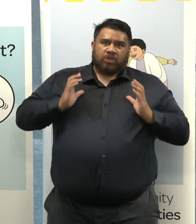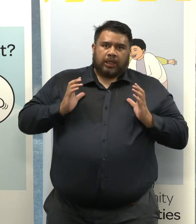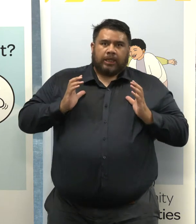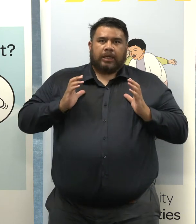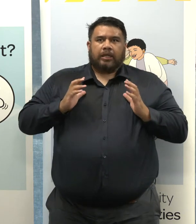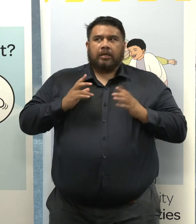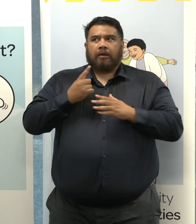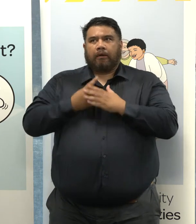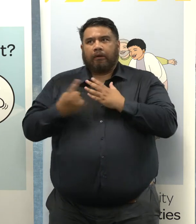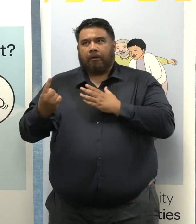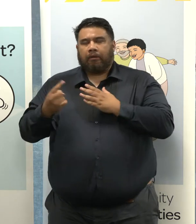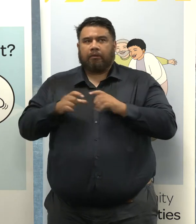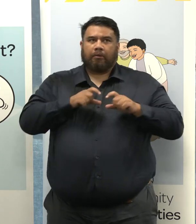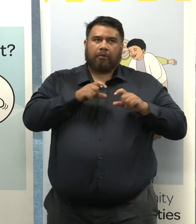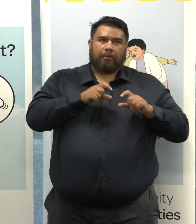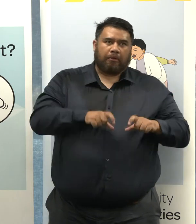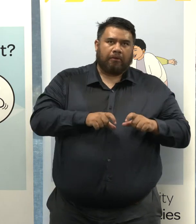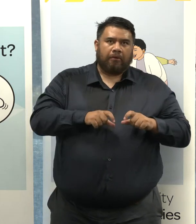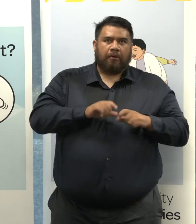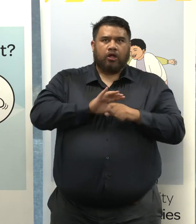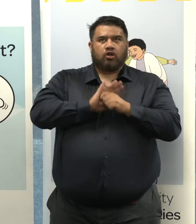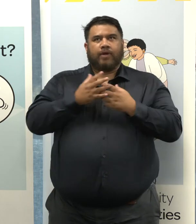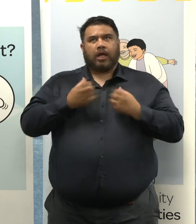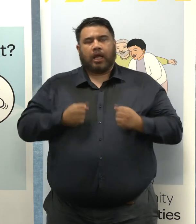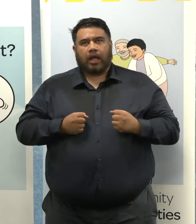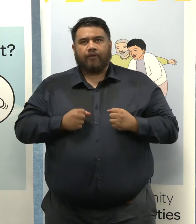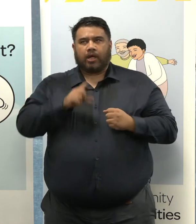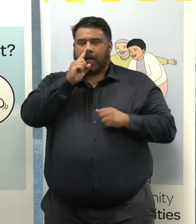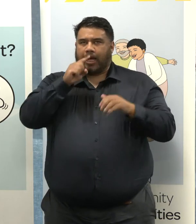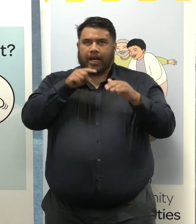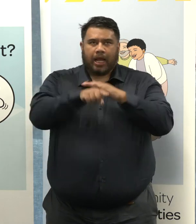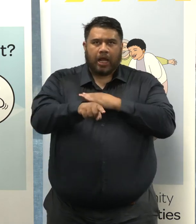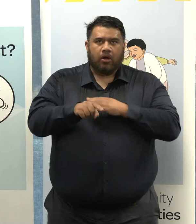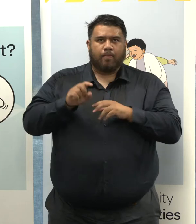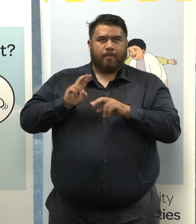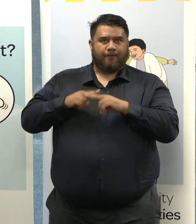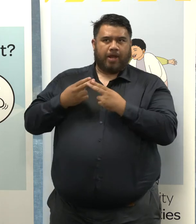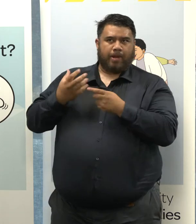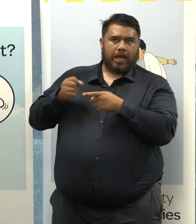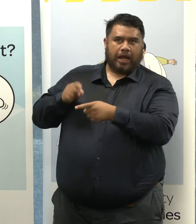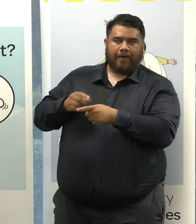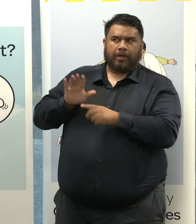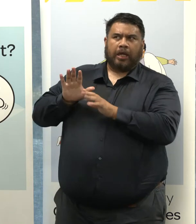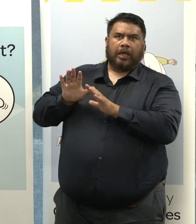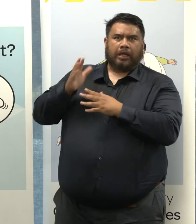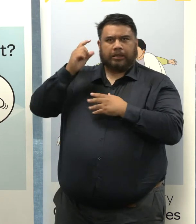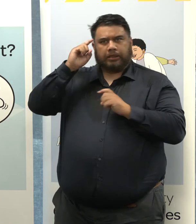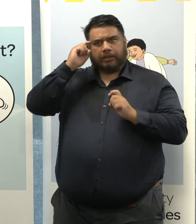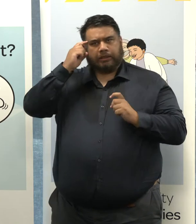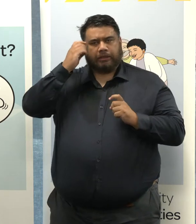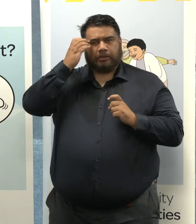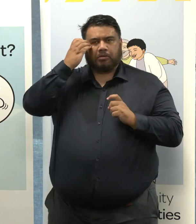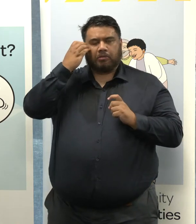across the country people are stressed, stressed about having